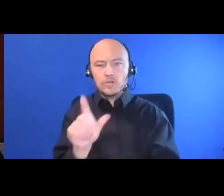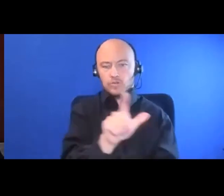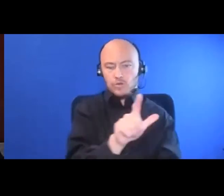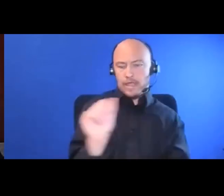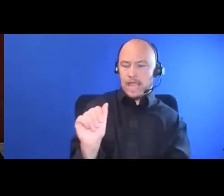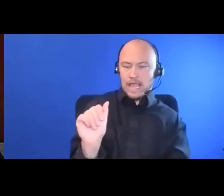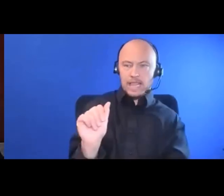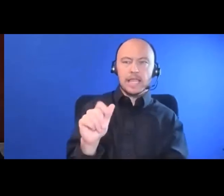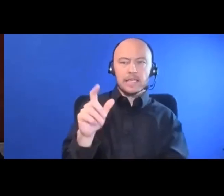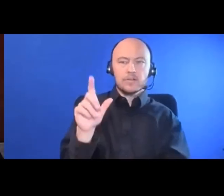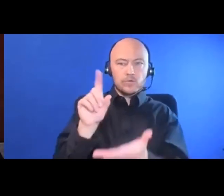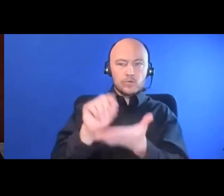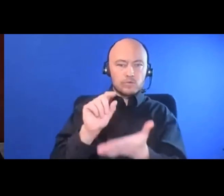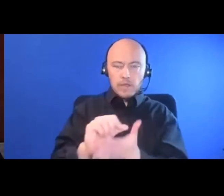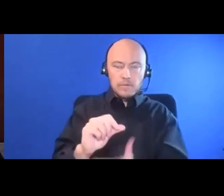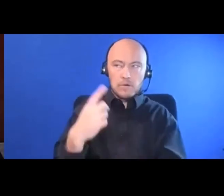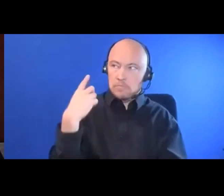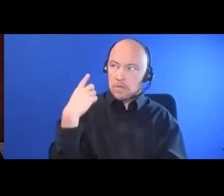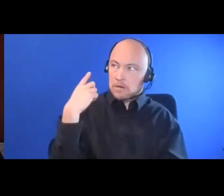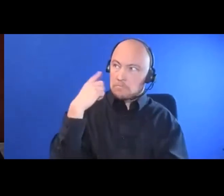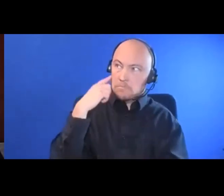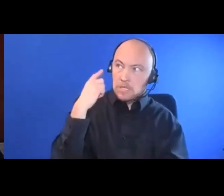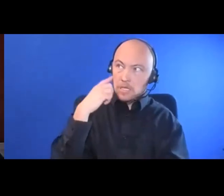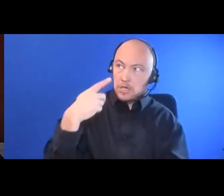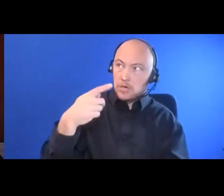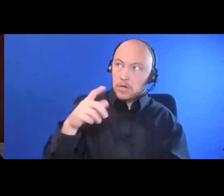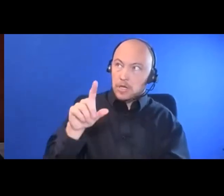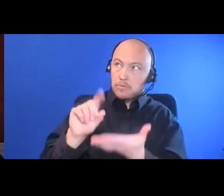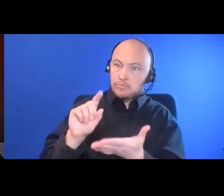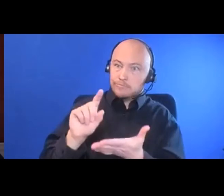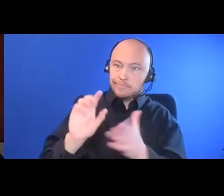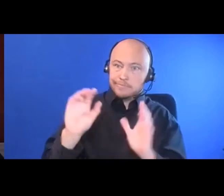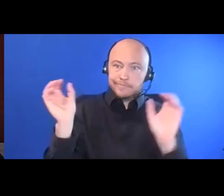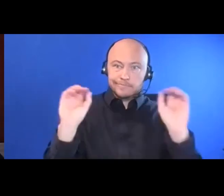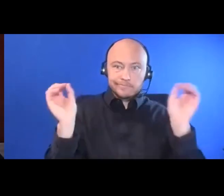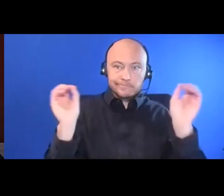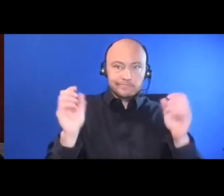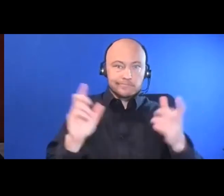but you don't hear about it in our press. You don't hear about it in our literature.